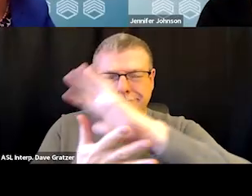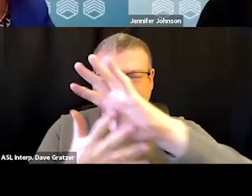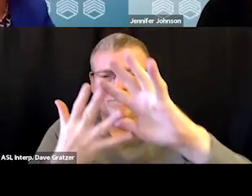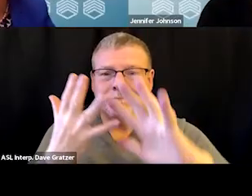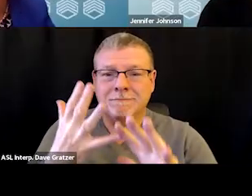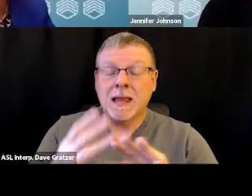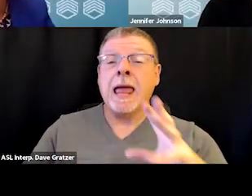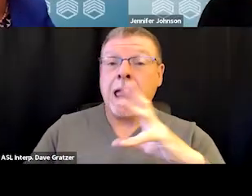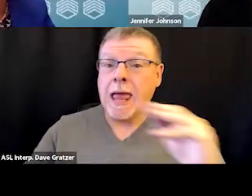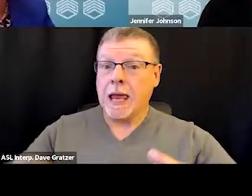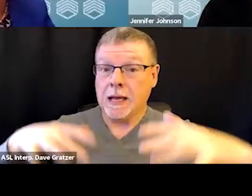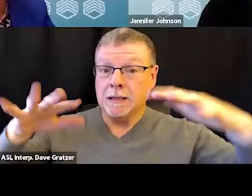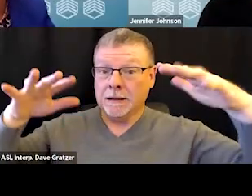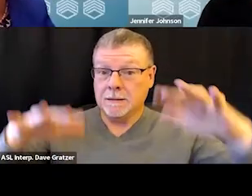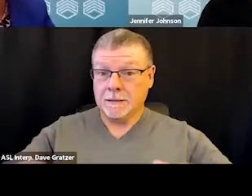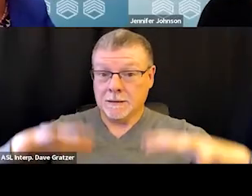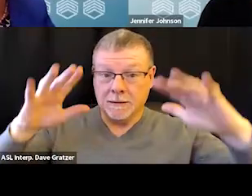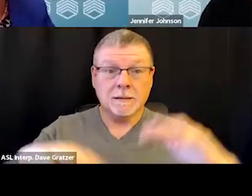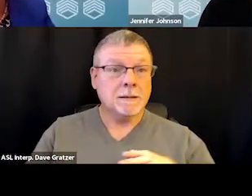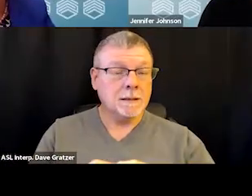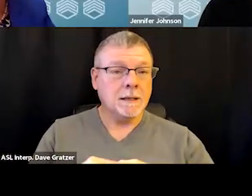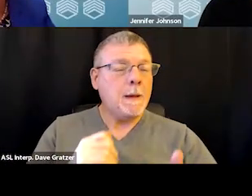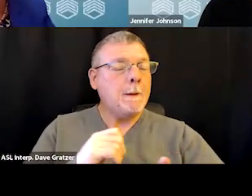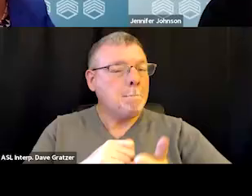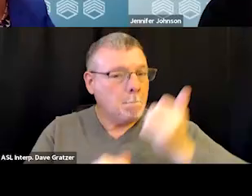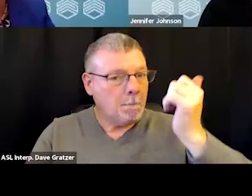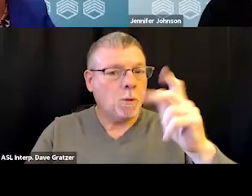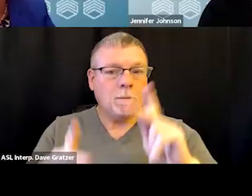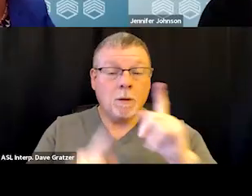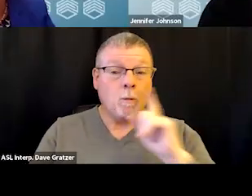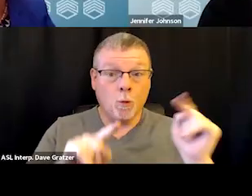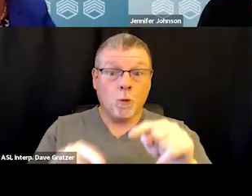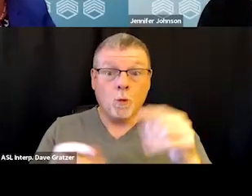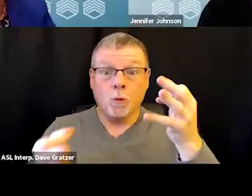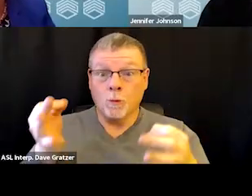And anxiety. Um, most of our people who do come into our courtrooms do suffer